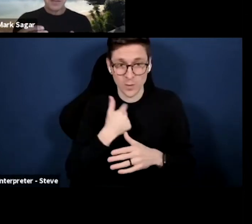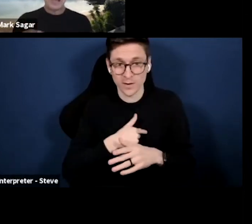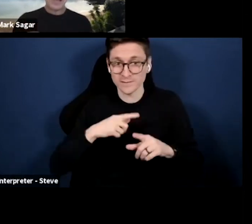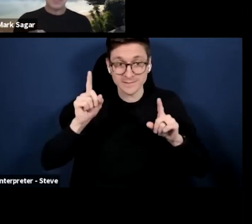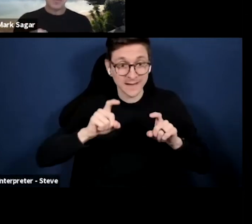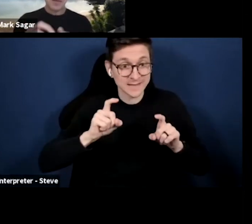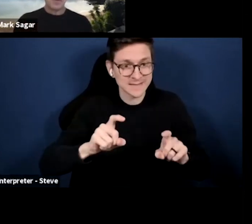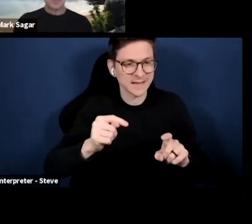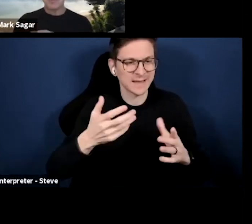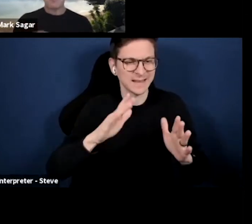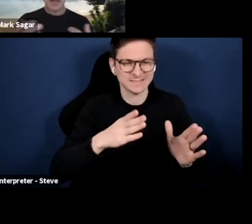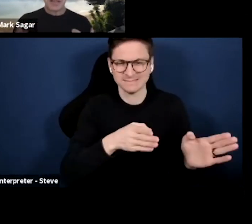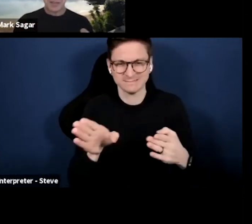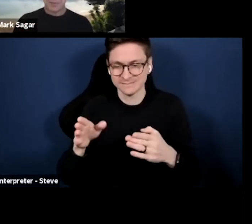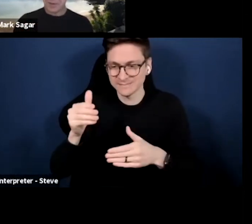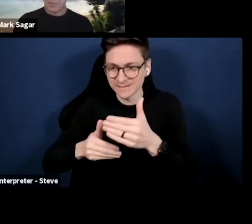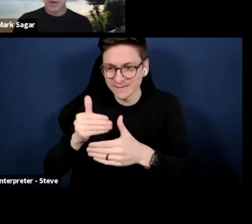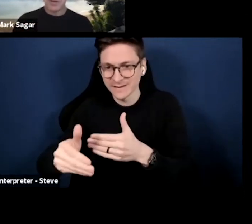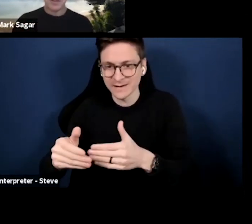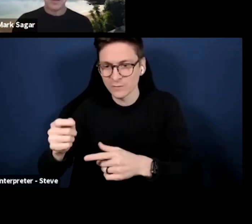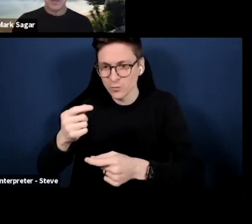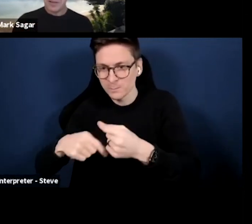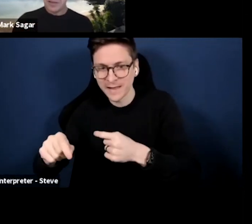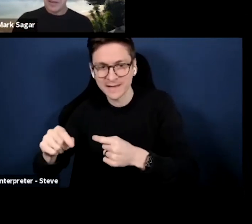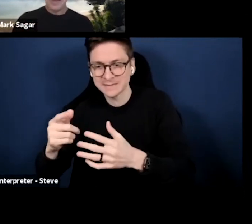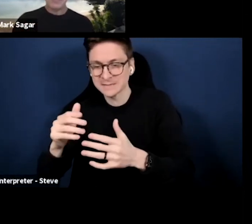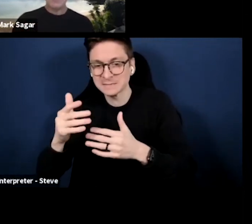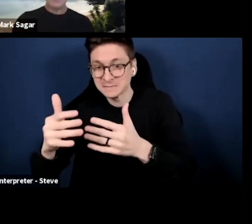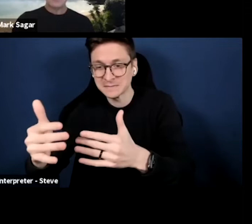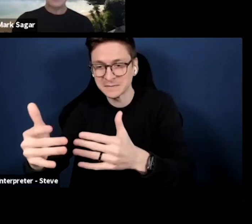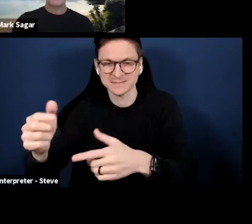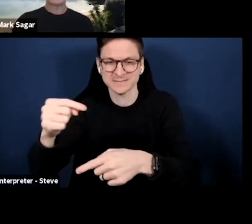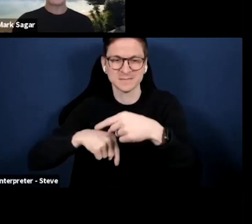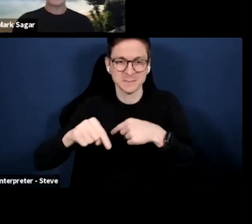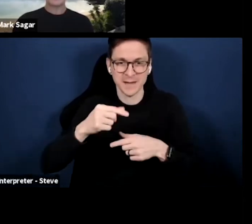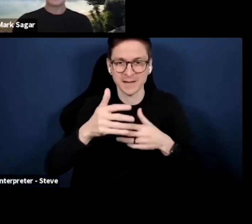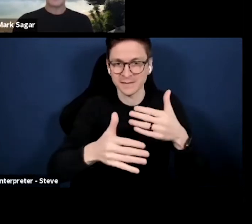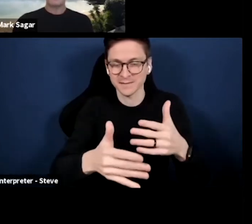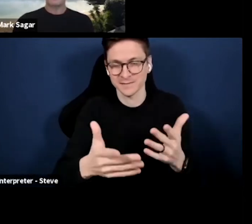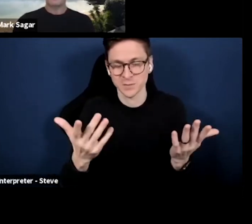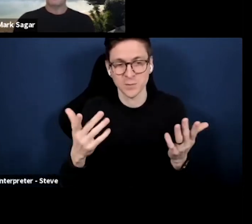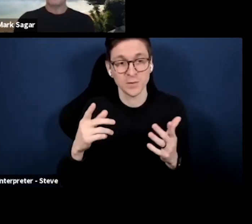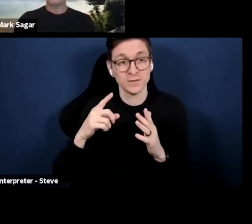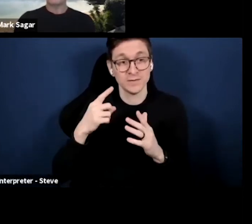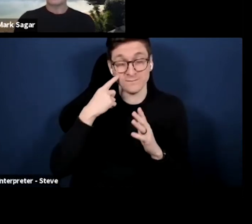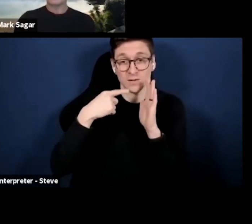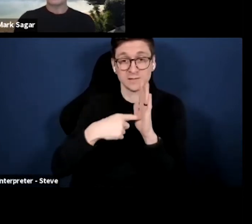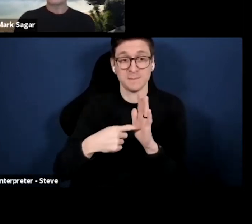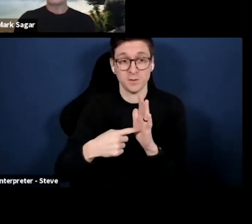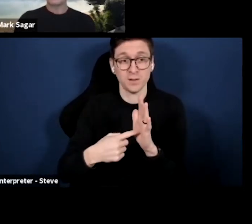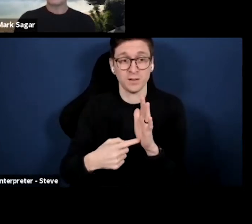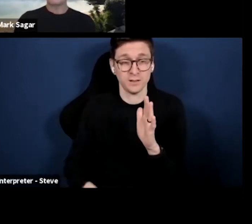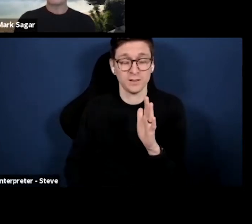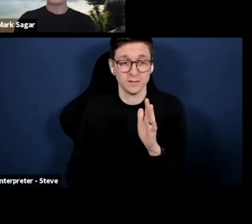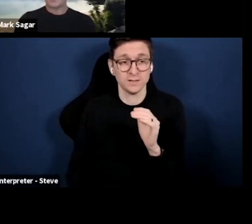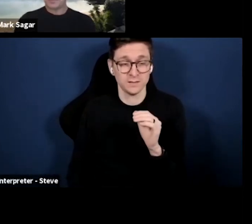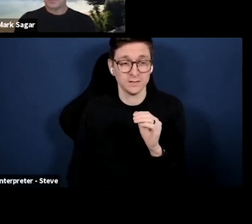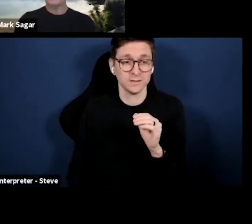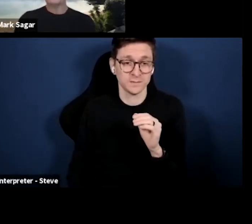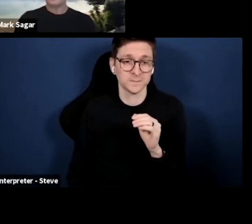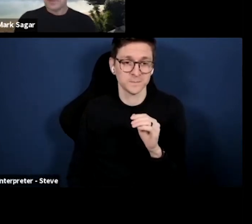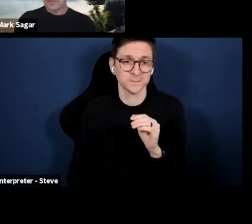and we may want to replace different components now to give an example of a um let's see